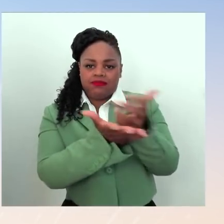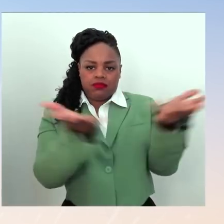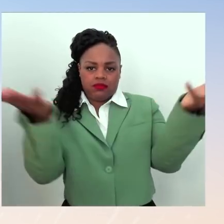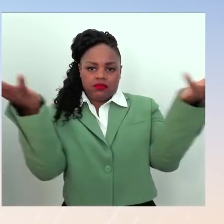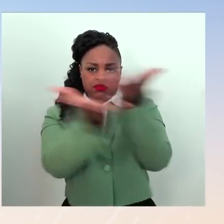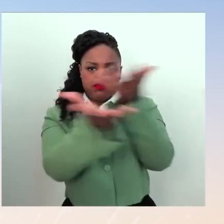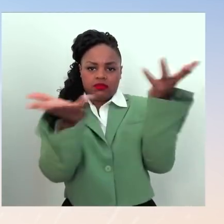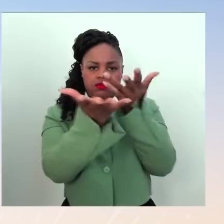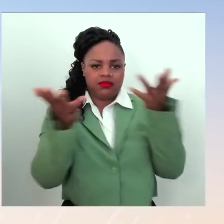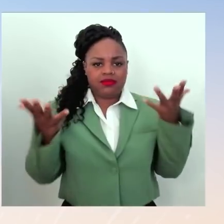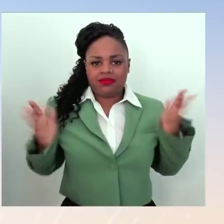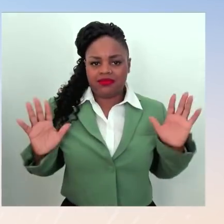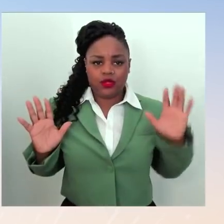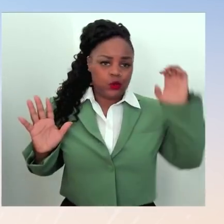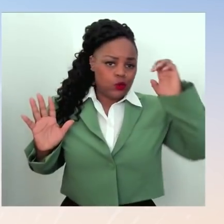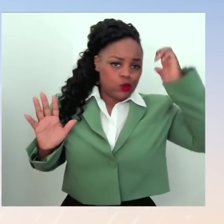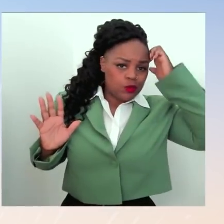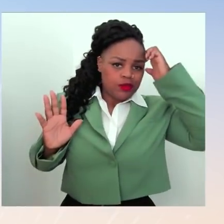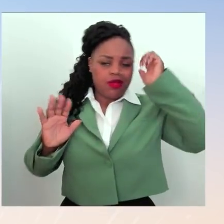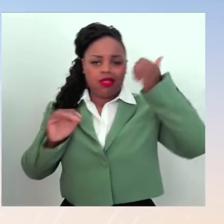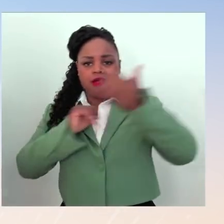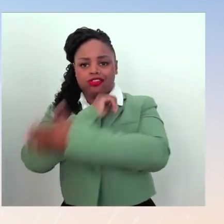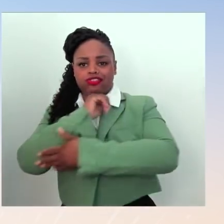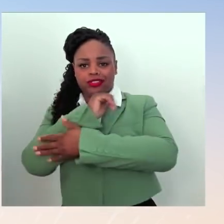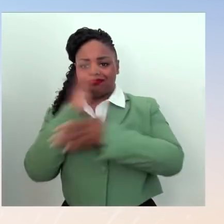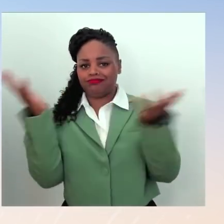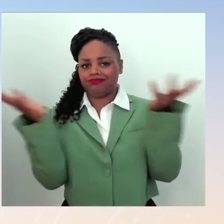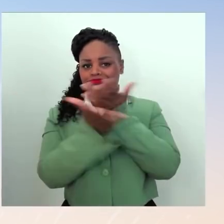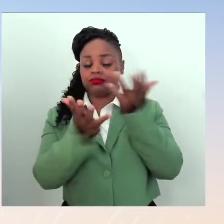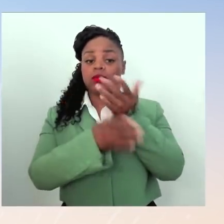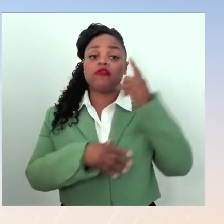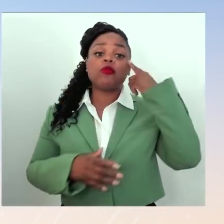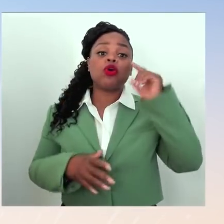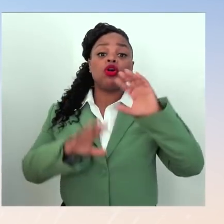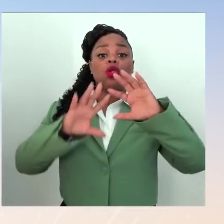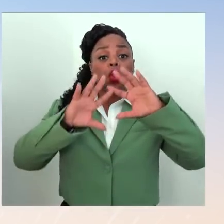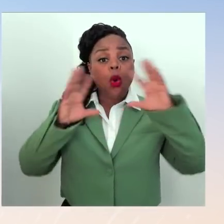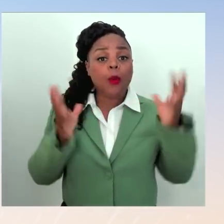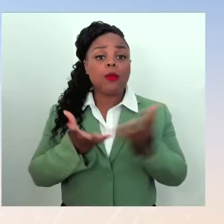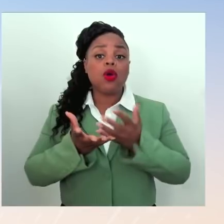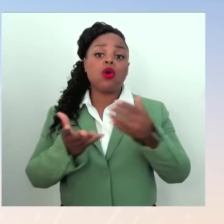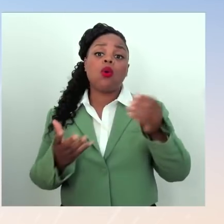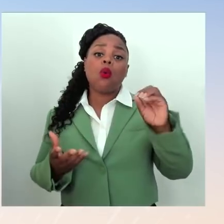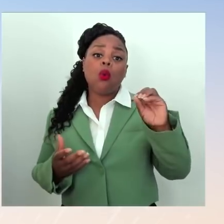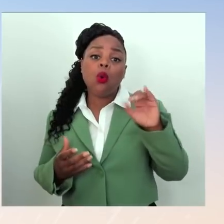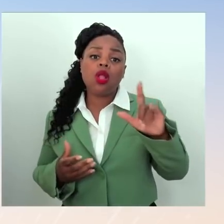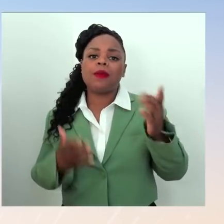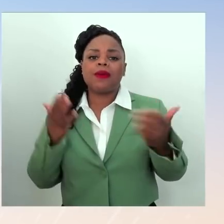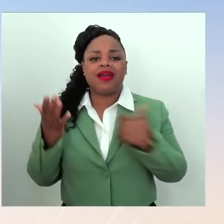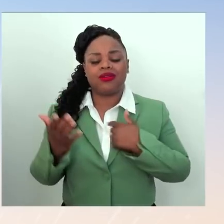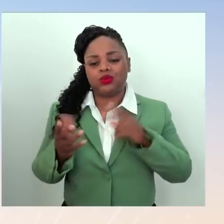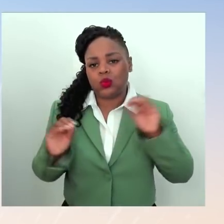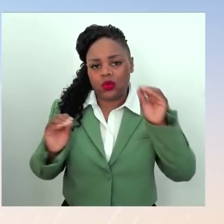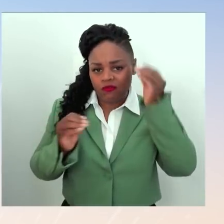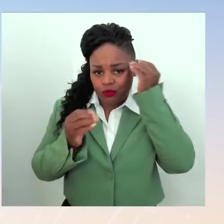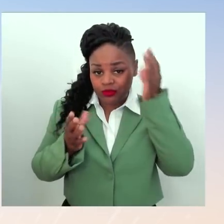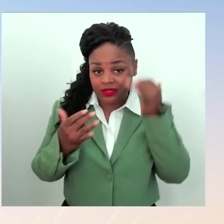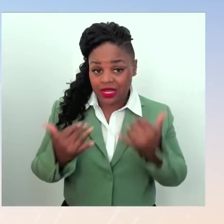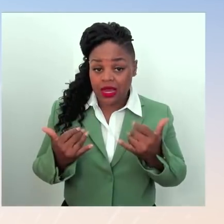I don't have anything to read out for you at this point in time. Those conversations certainly have been ongoing, but the release --